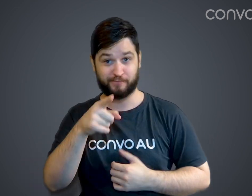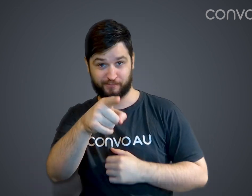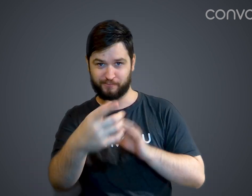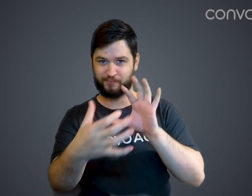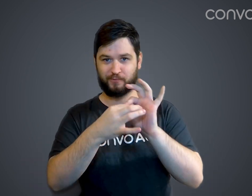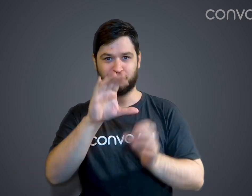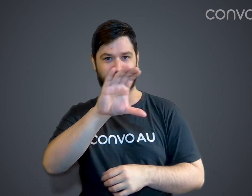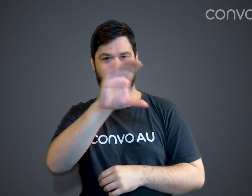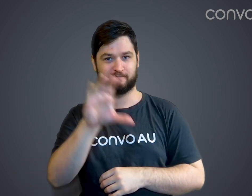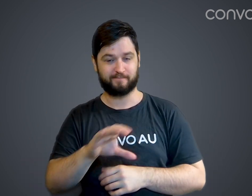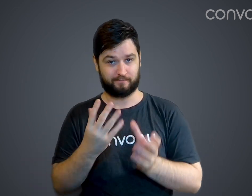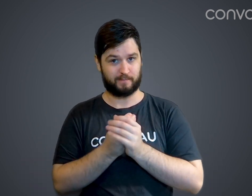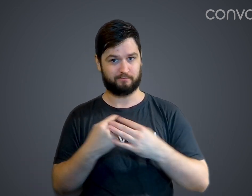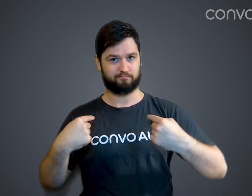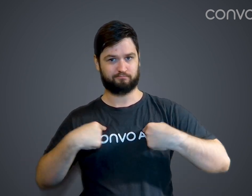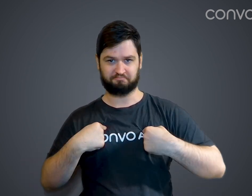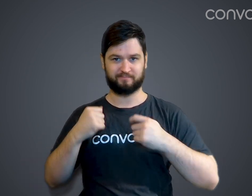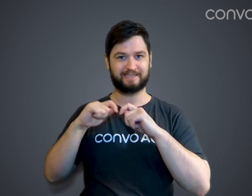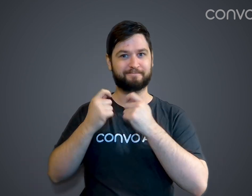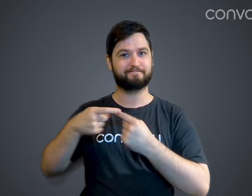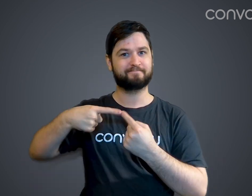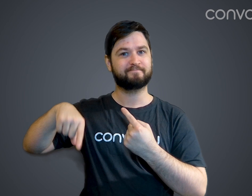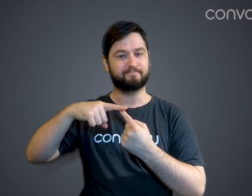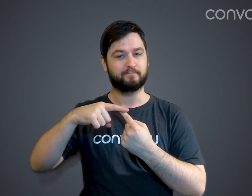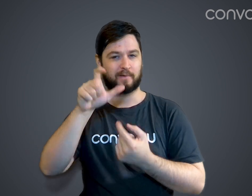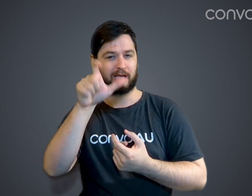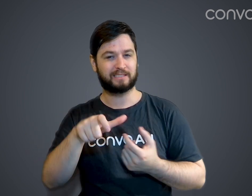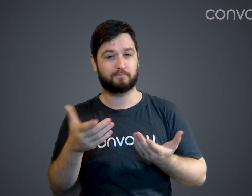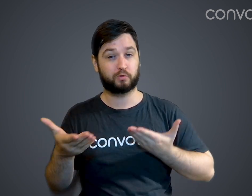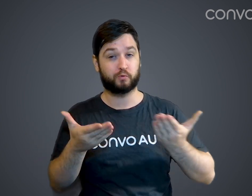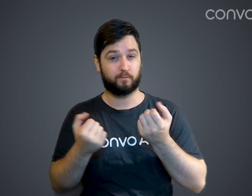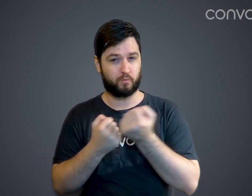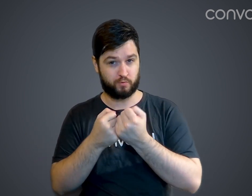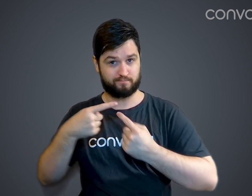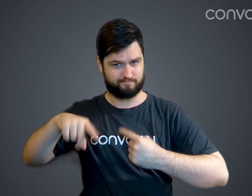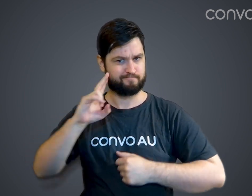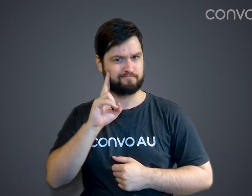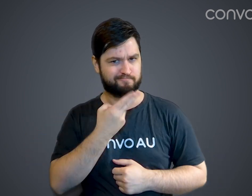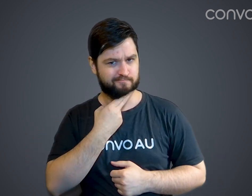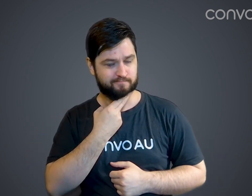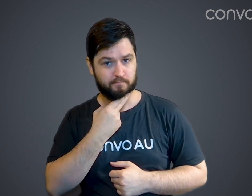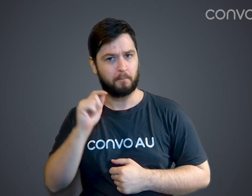where we will connect on Zoom with myself or one of the other Deaf customer support team members.